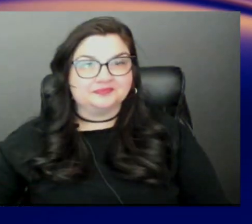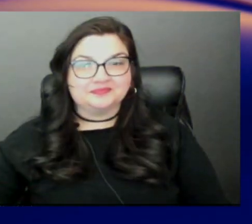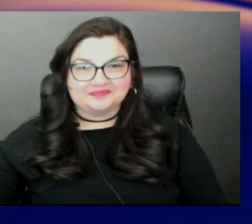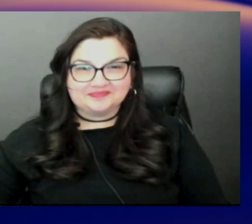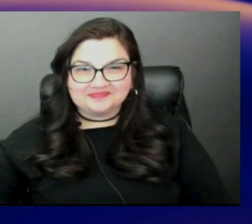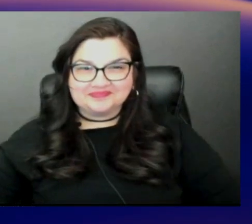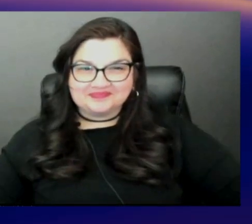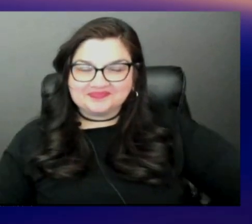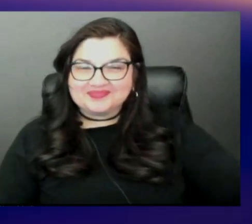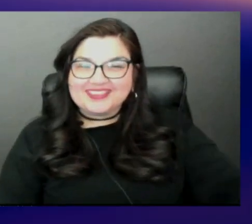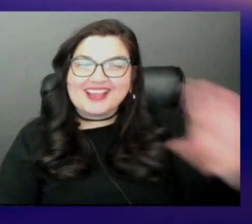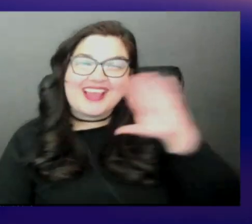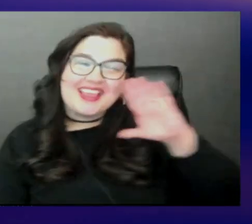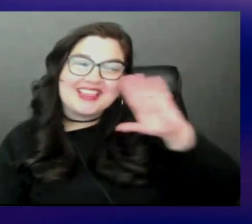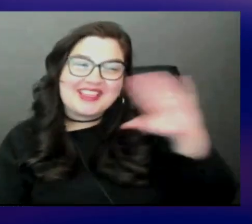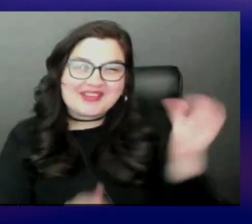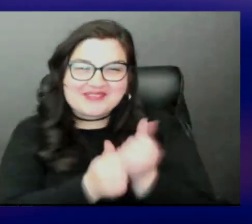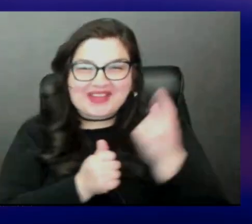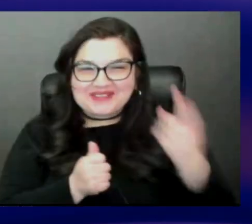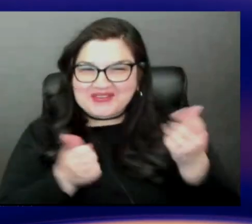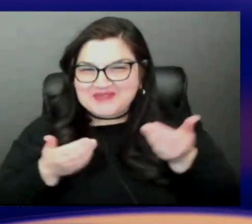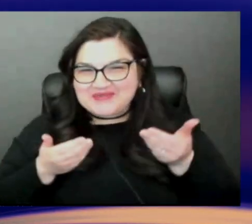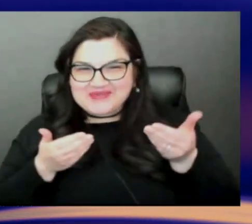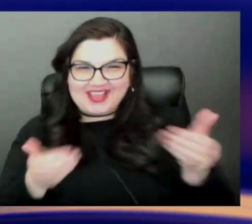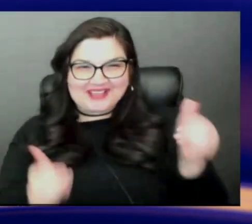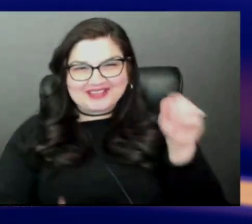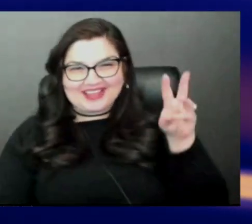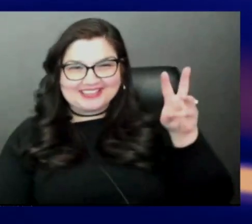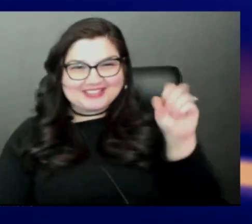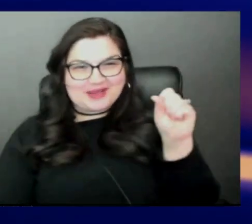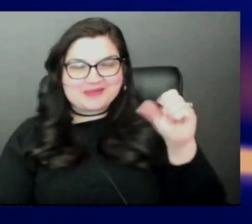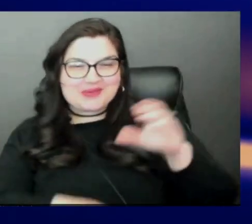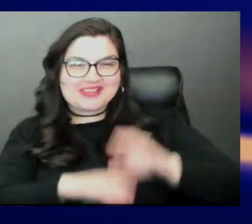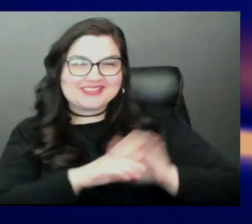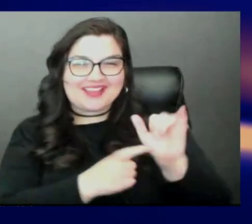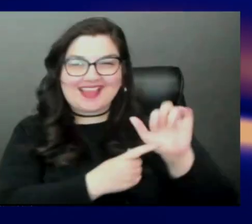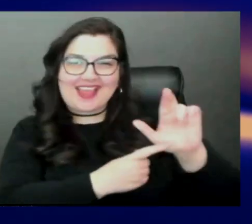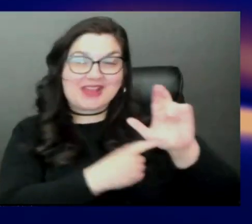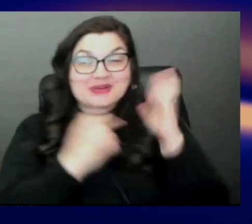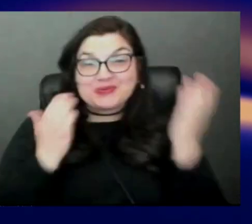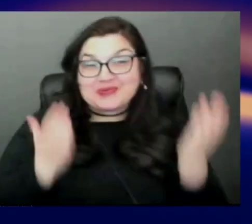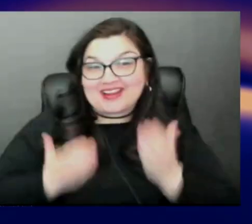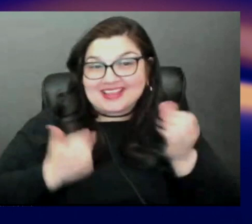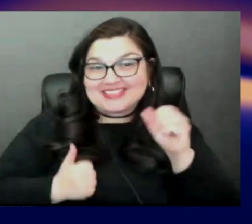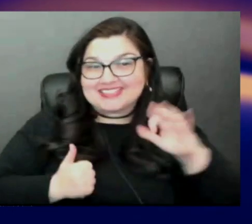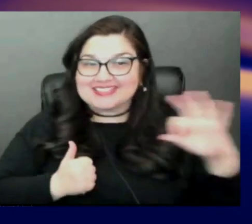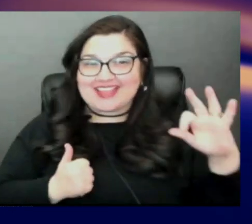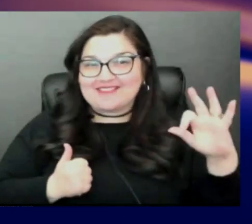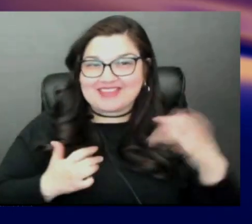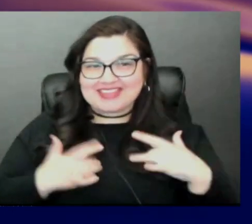Hello everybody and welcome to AWS On Air. We are here at the SF Summit. Welcome back.